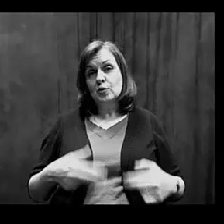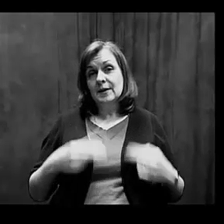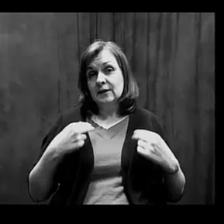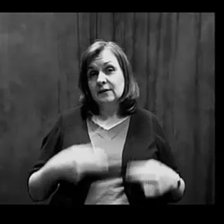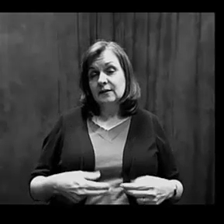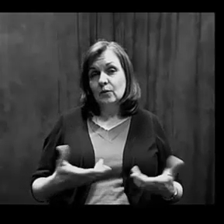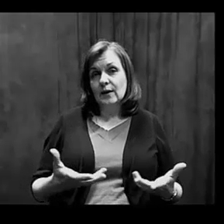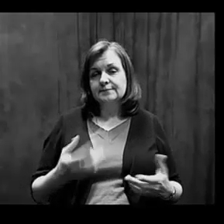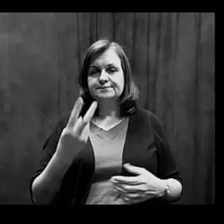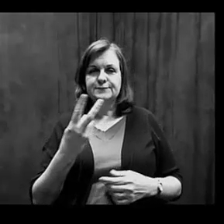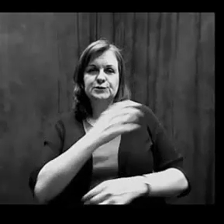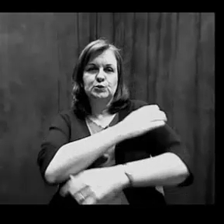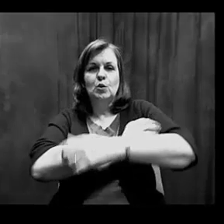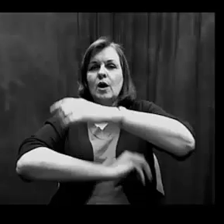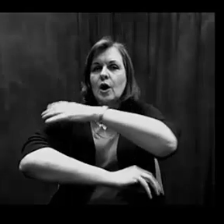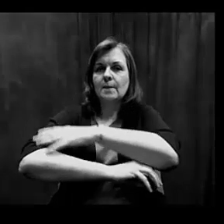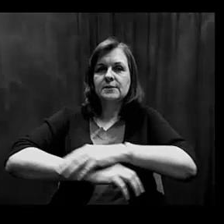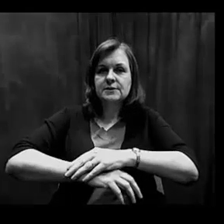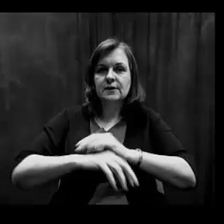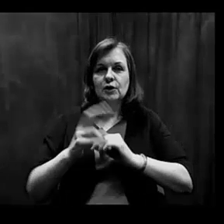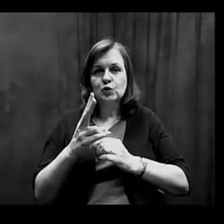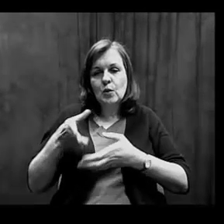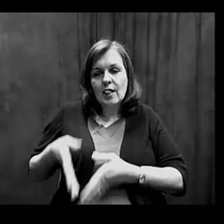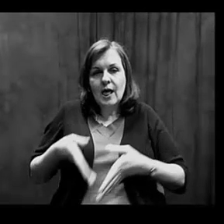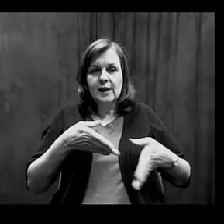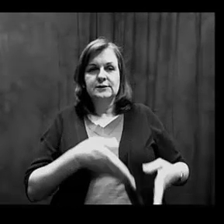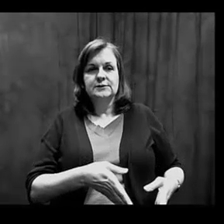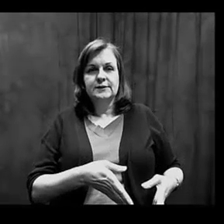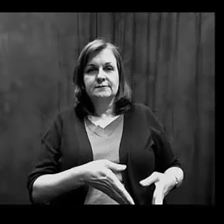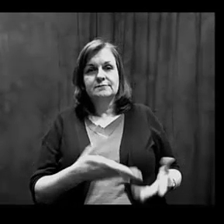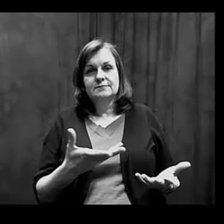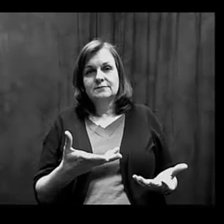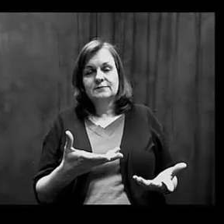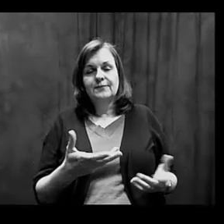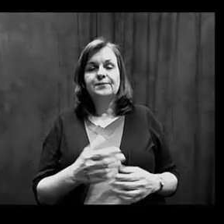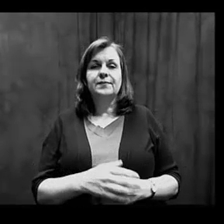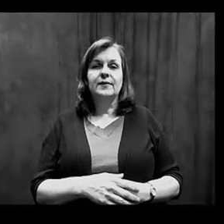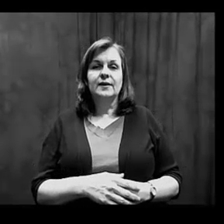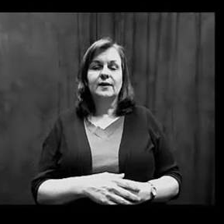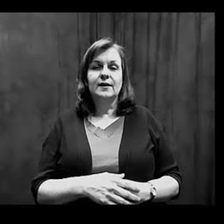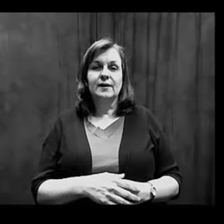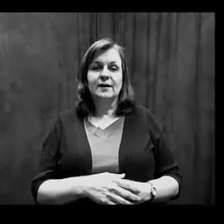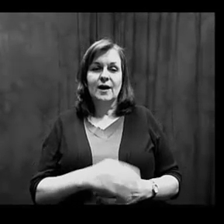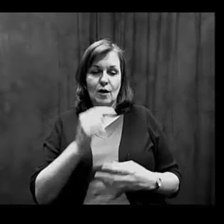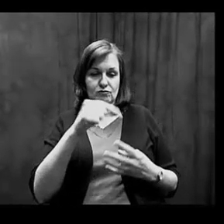accustomed to in humans to arms two legs and so on